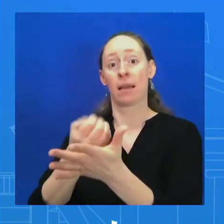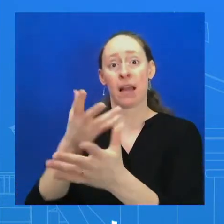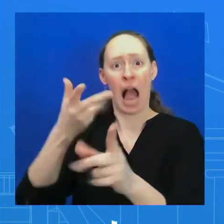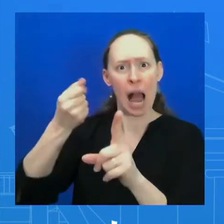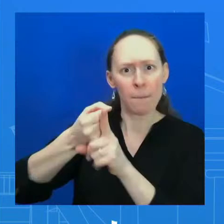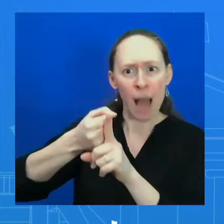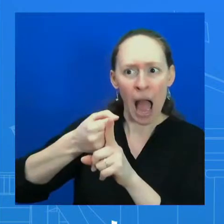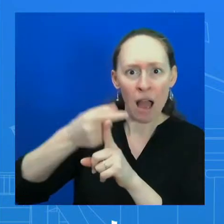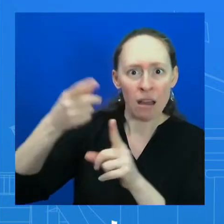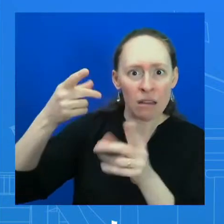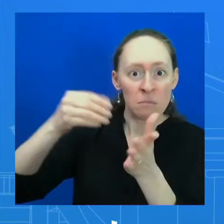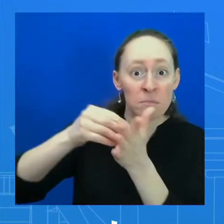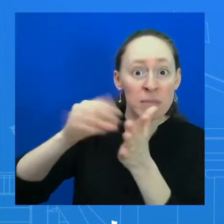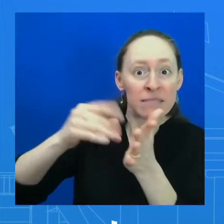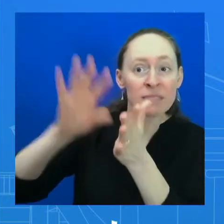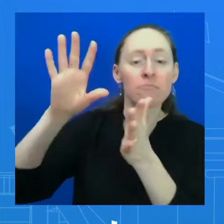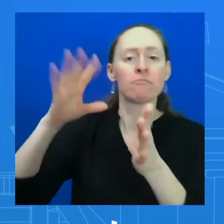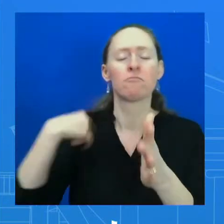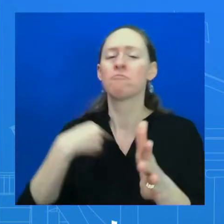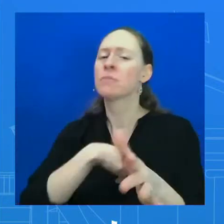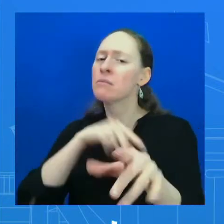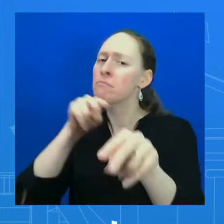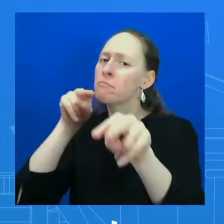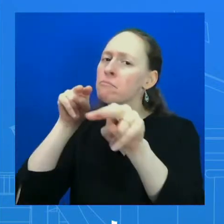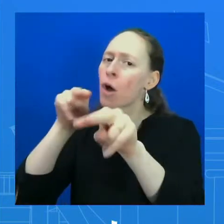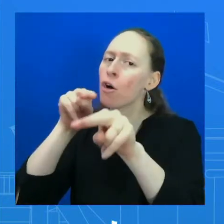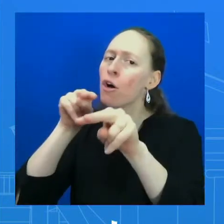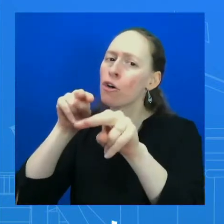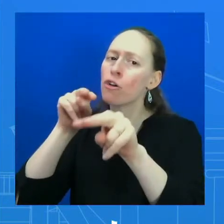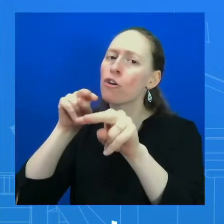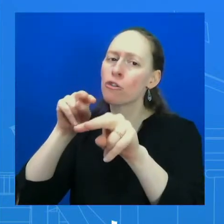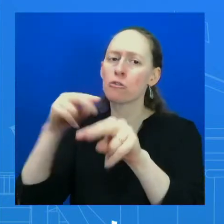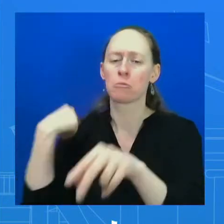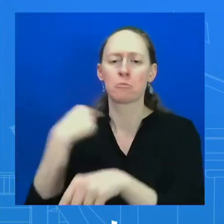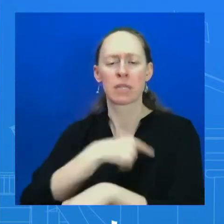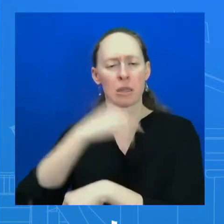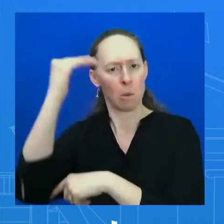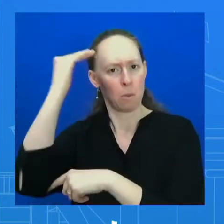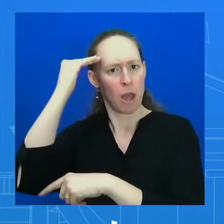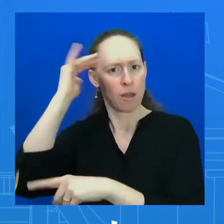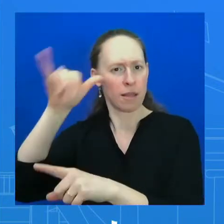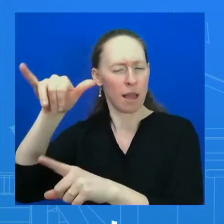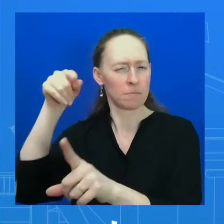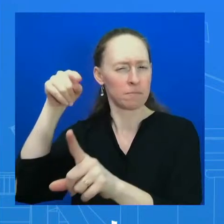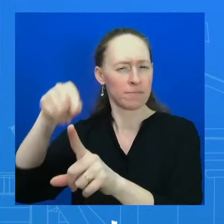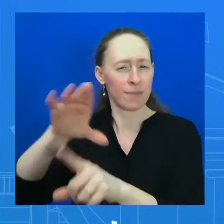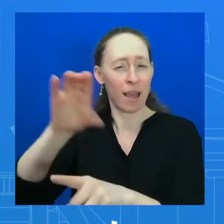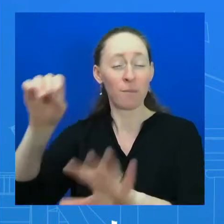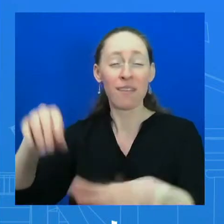As it relates to that particular company, I would refer you to CDC on exactly what they're doing and -- and what ha- --